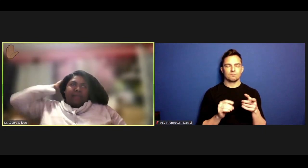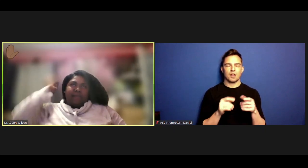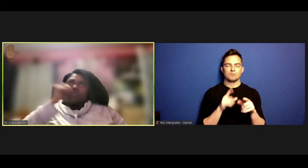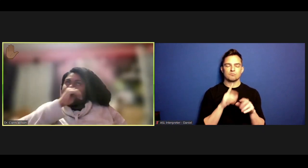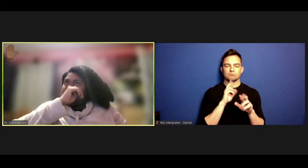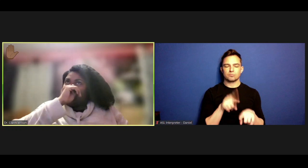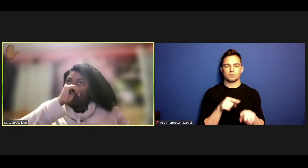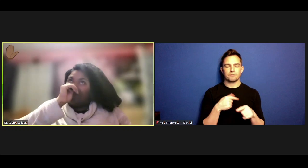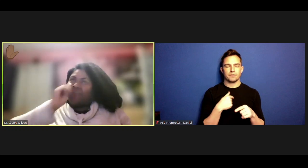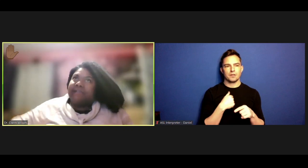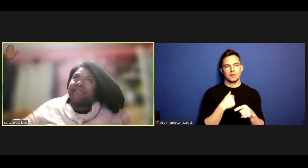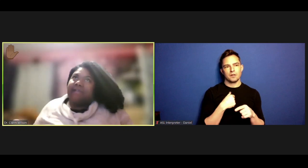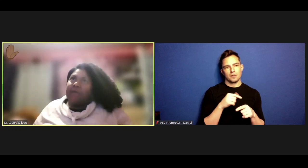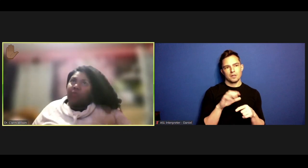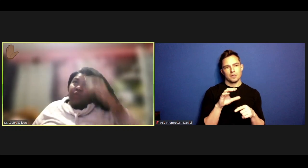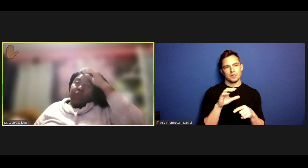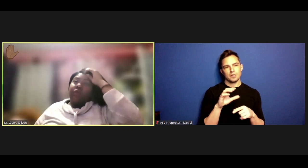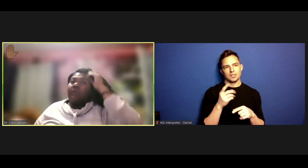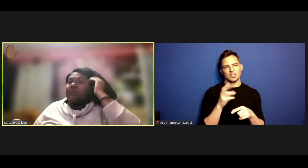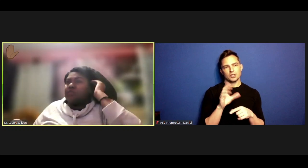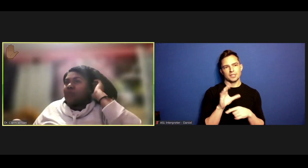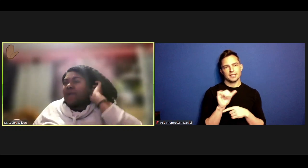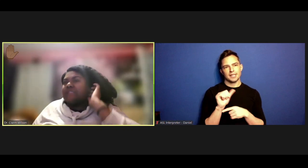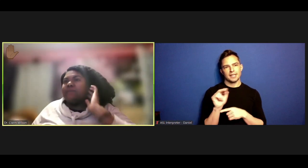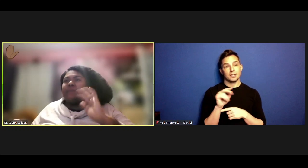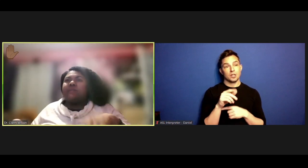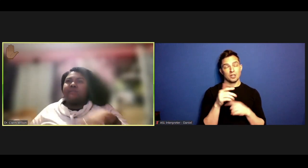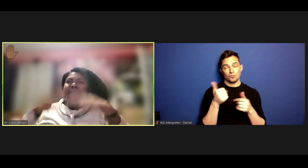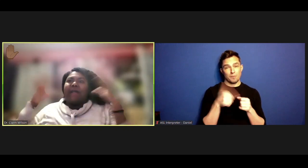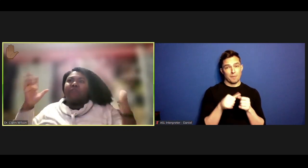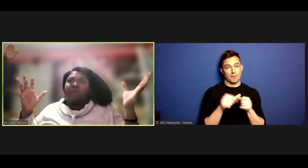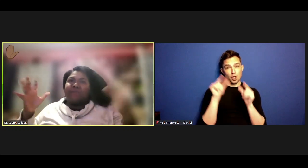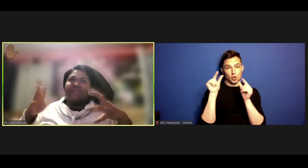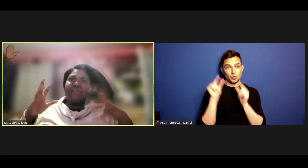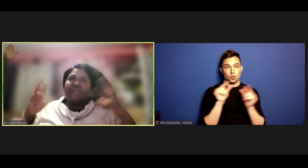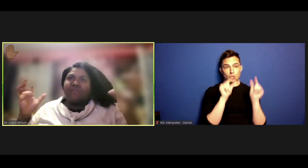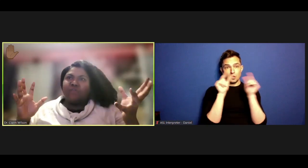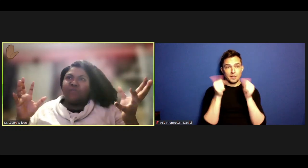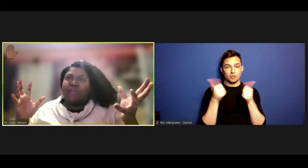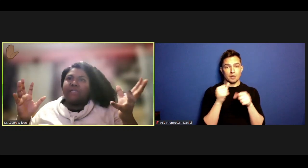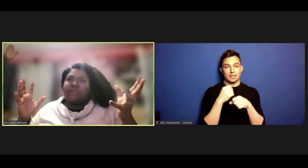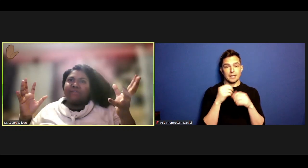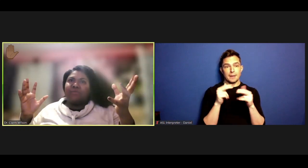I'd like us to remember that Google tried to build an alphabet city of surveillance